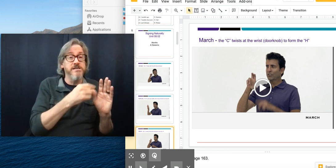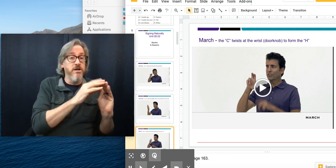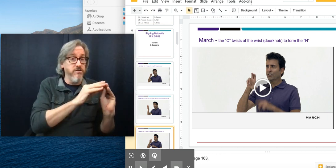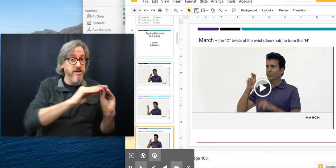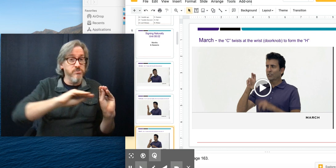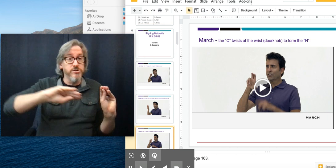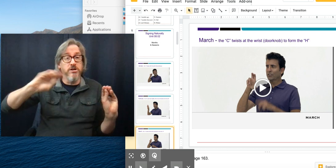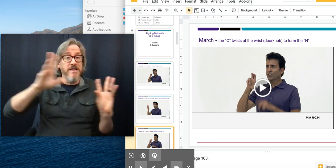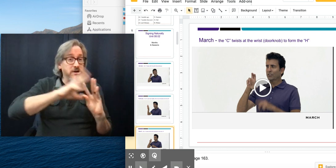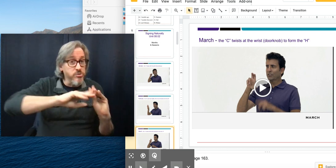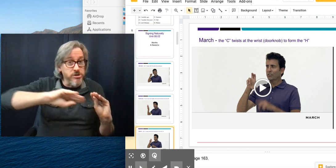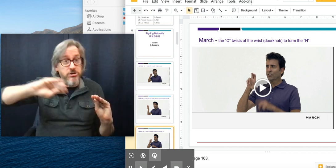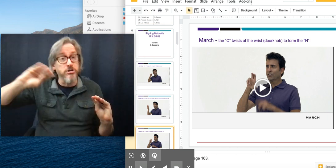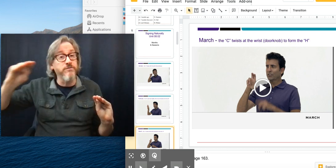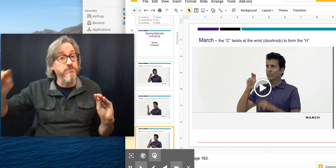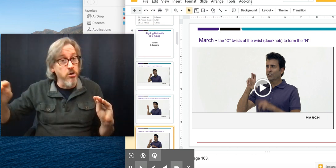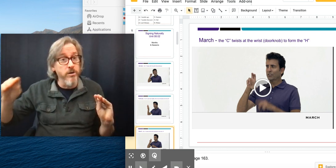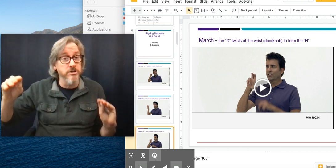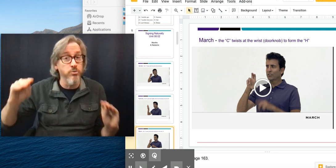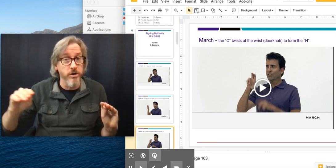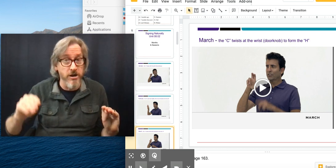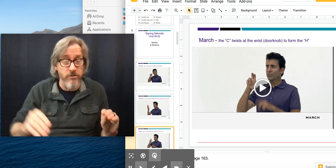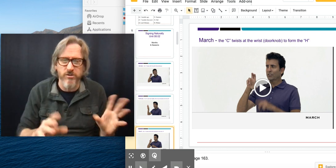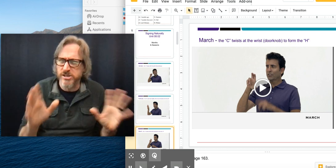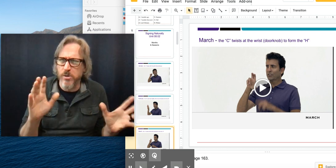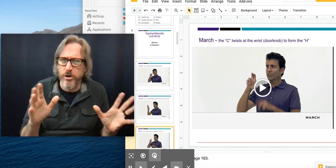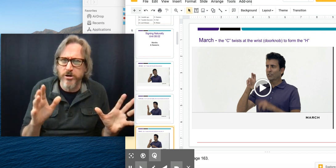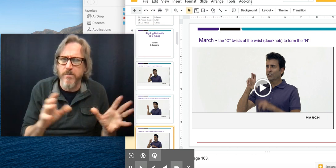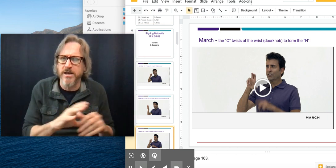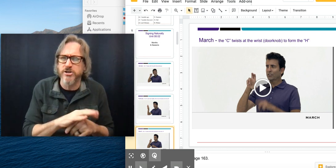this these will letters will start to flow into one another there are some weird combinations